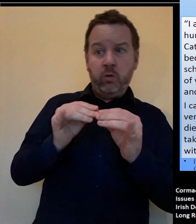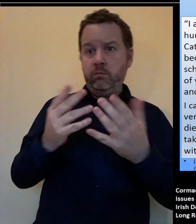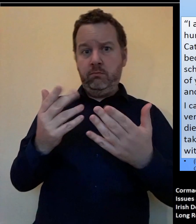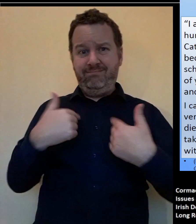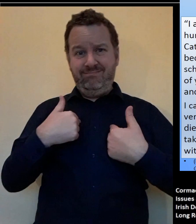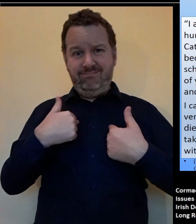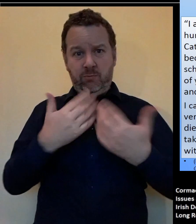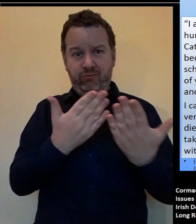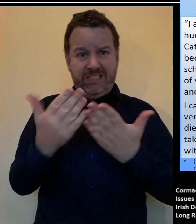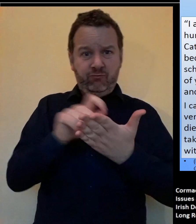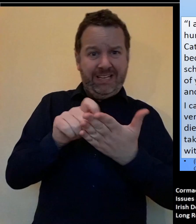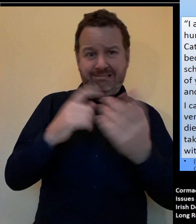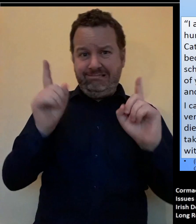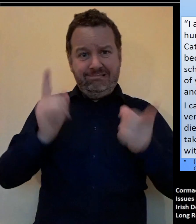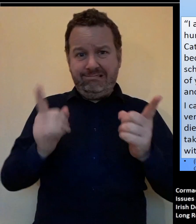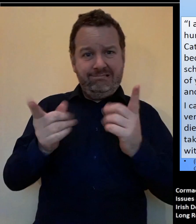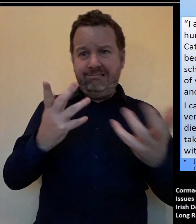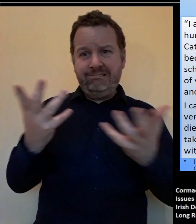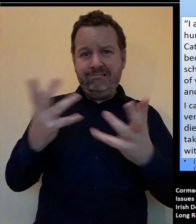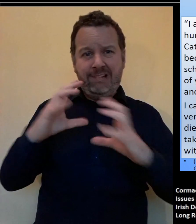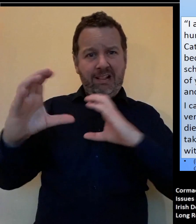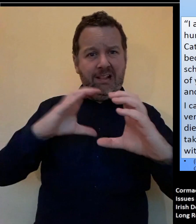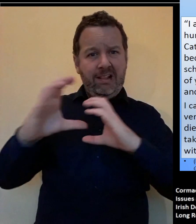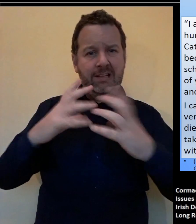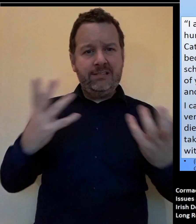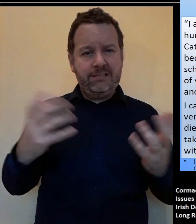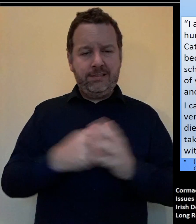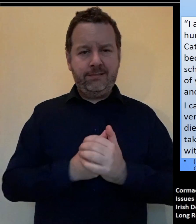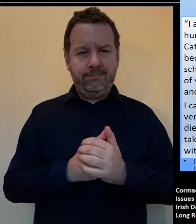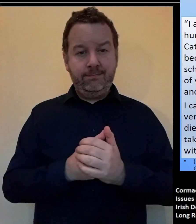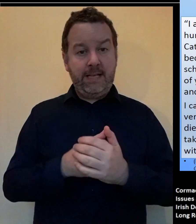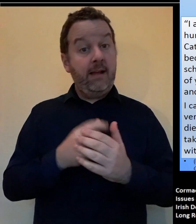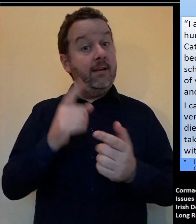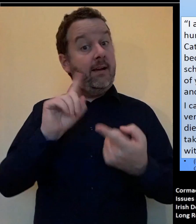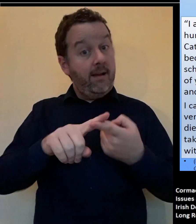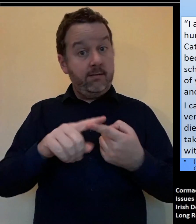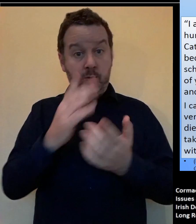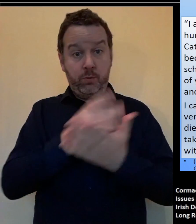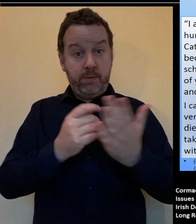or unable to read or write, could not plead their case.